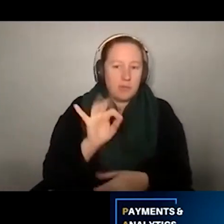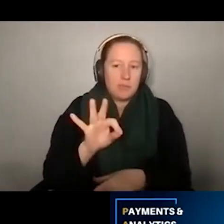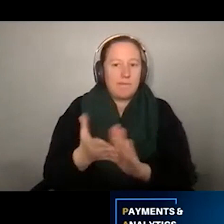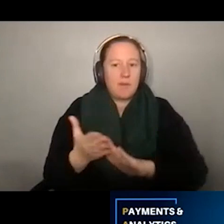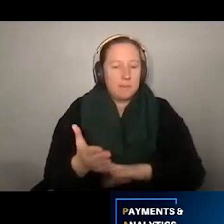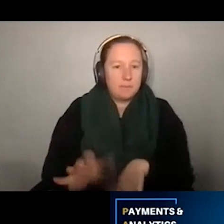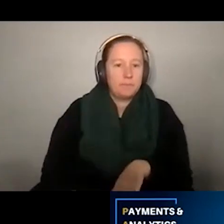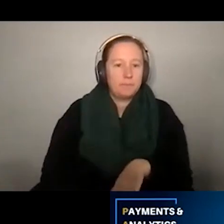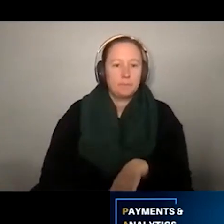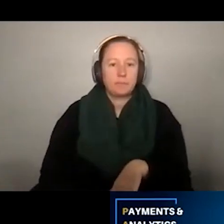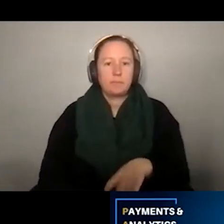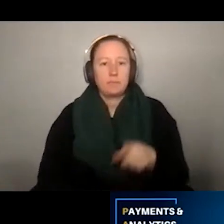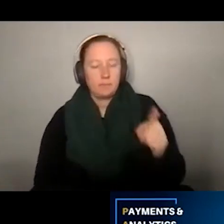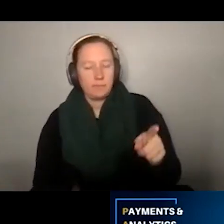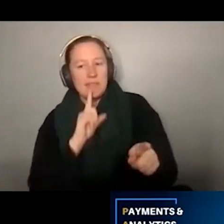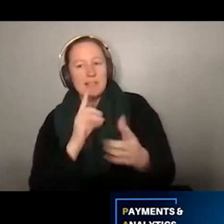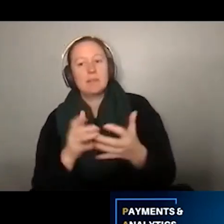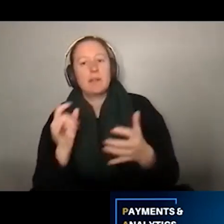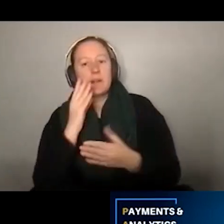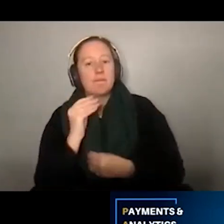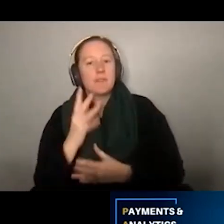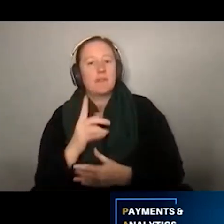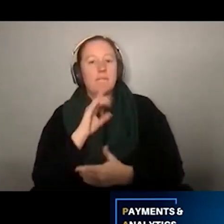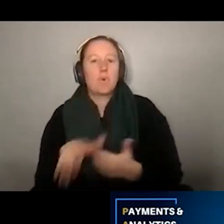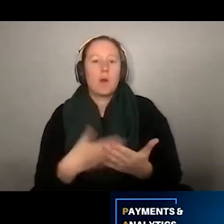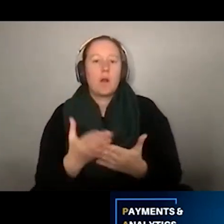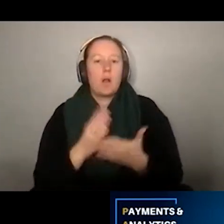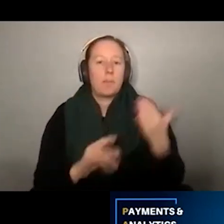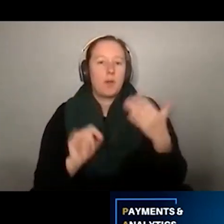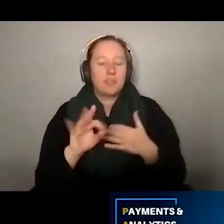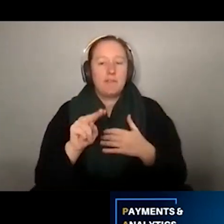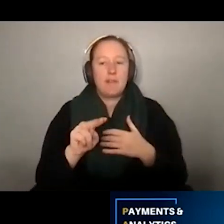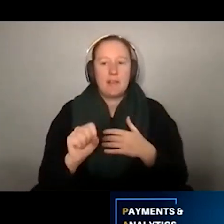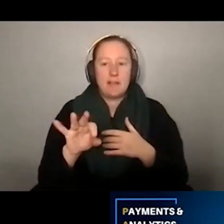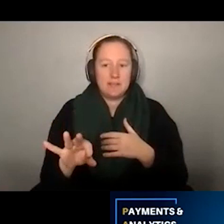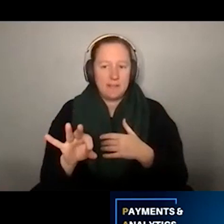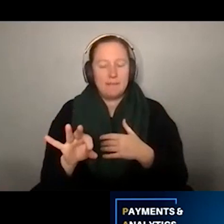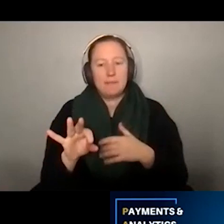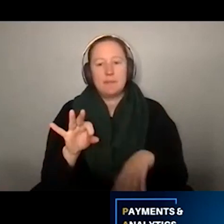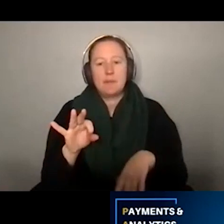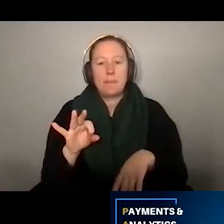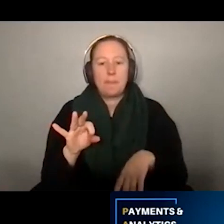a lot of information there for all aspects of NSF guidance